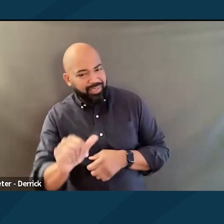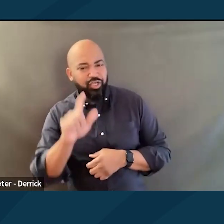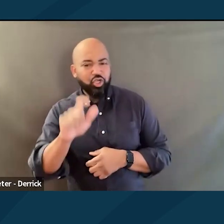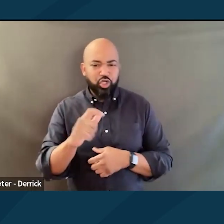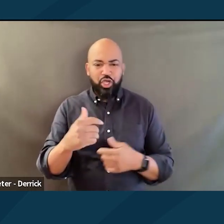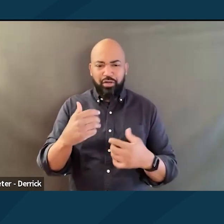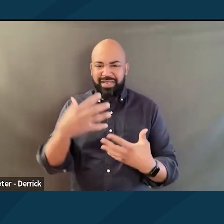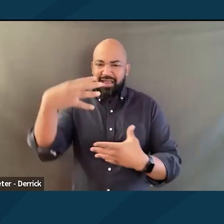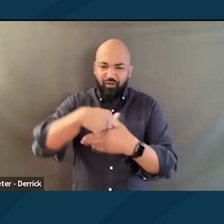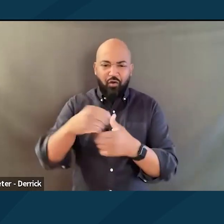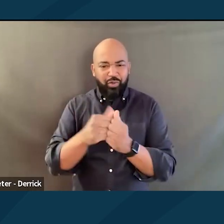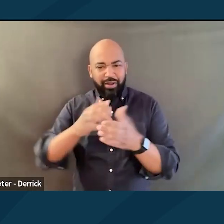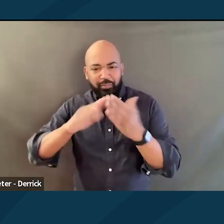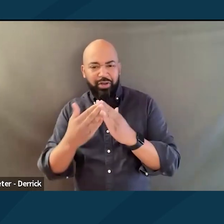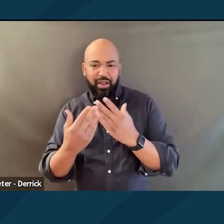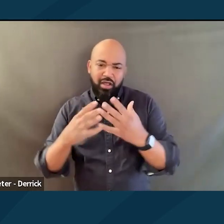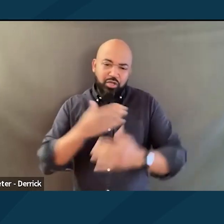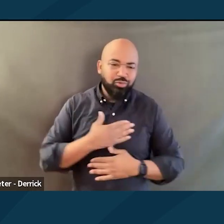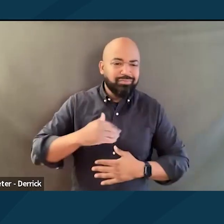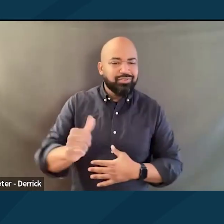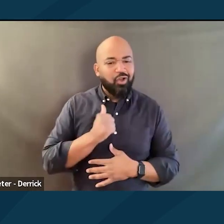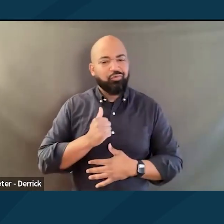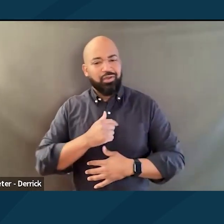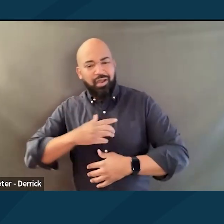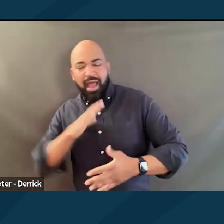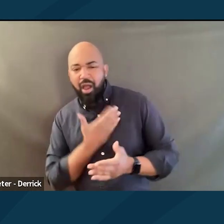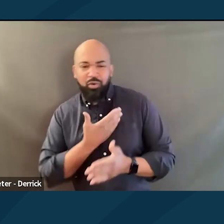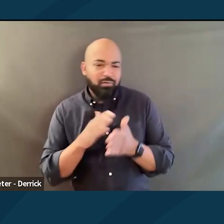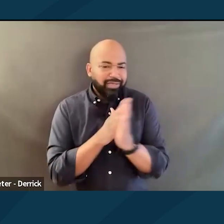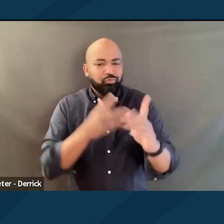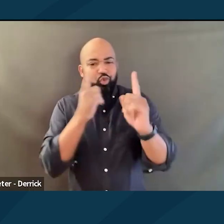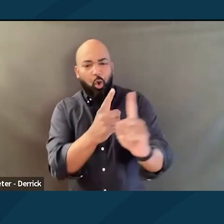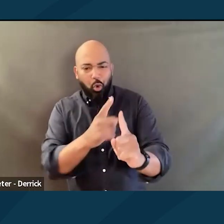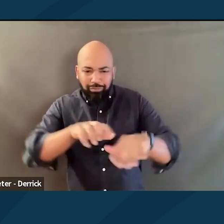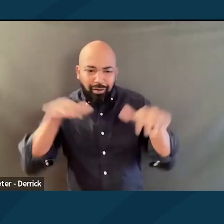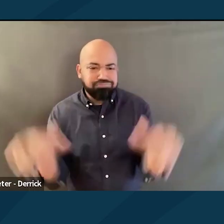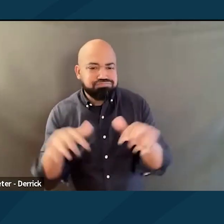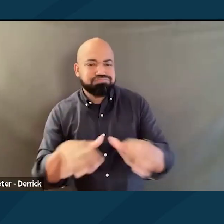We need to be in community with one another, to remind ourselves of what is possible,